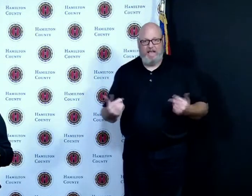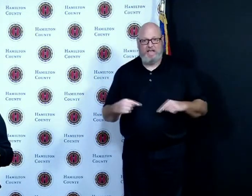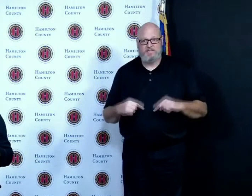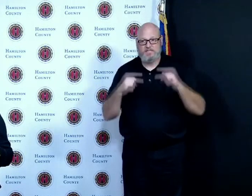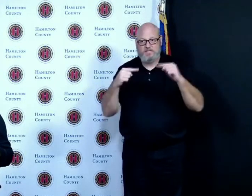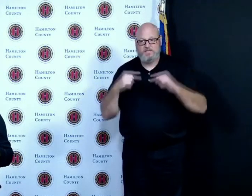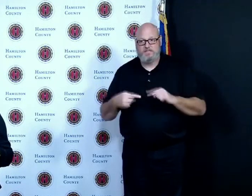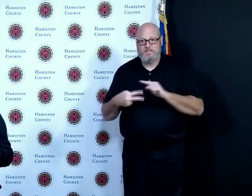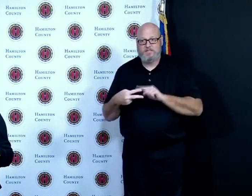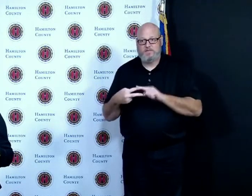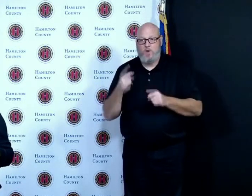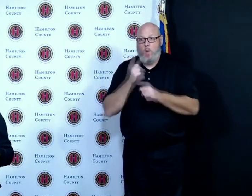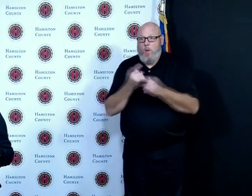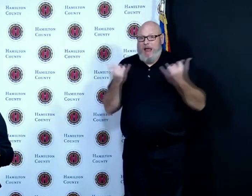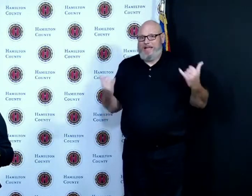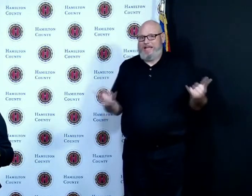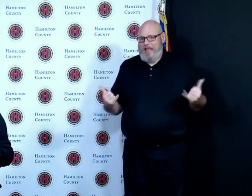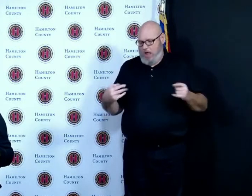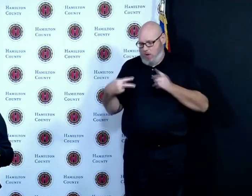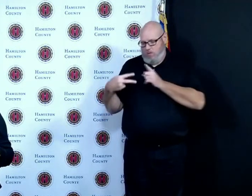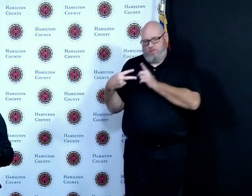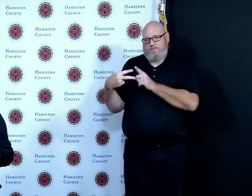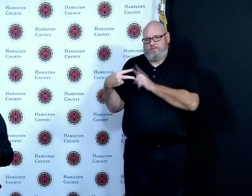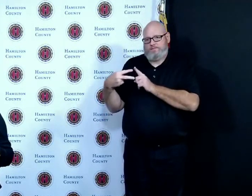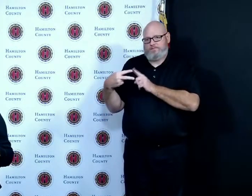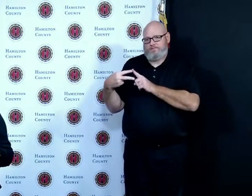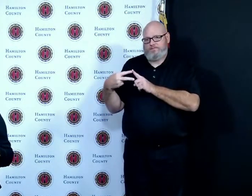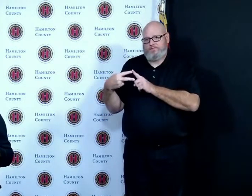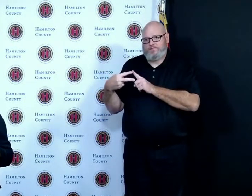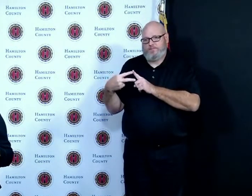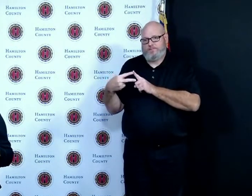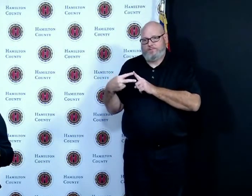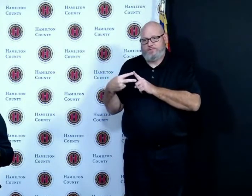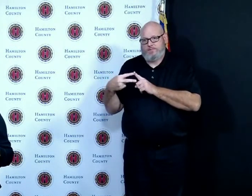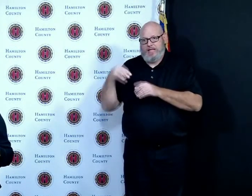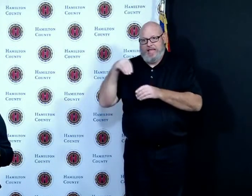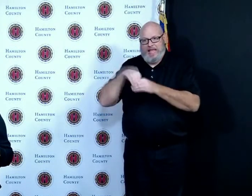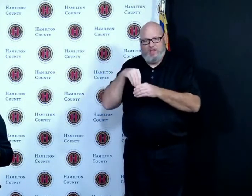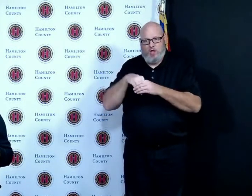and we want to make sure that we that they know that we're ready to go and we're fighting to get